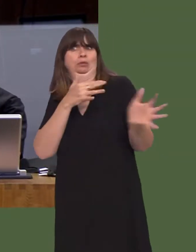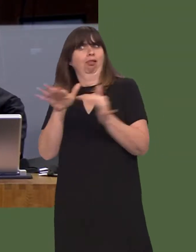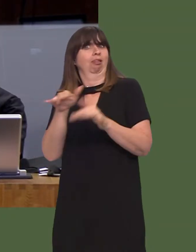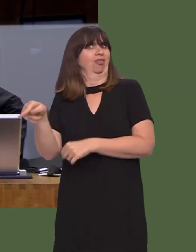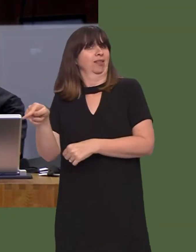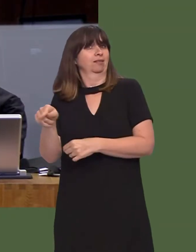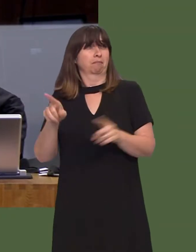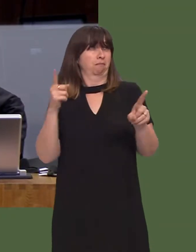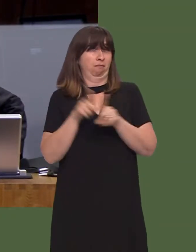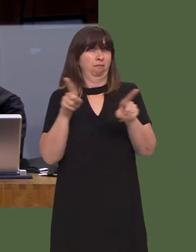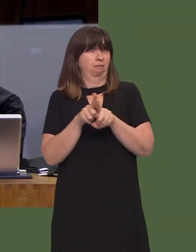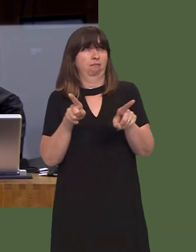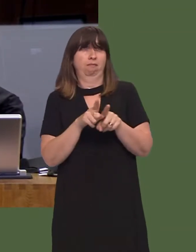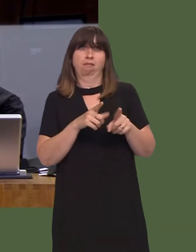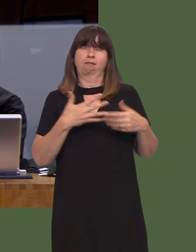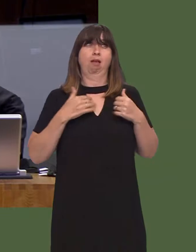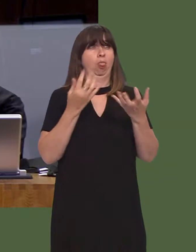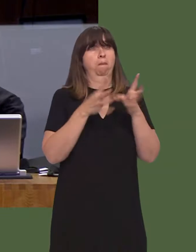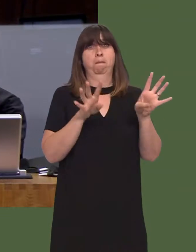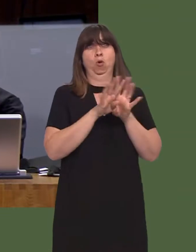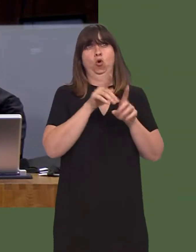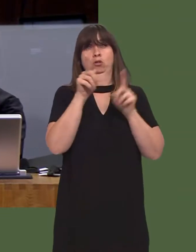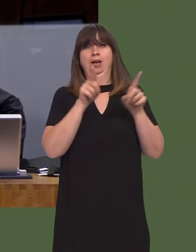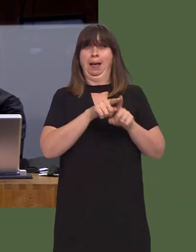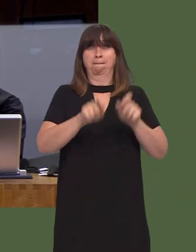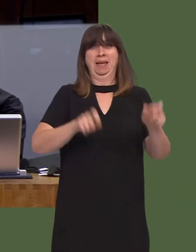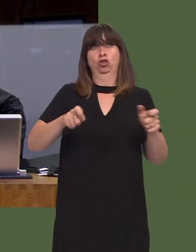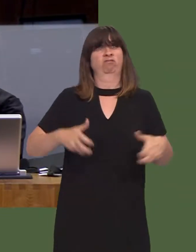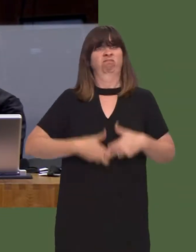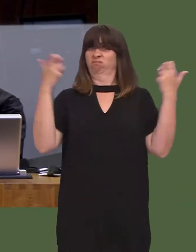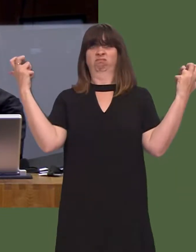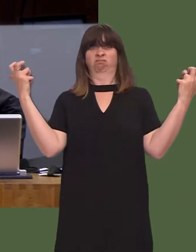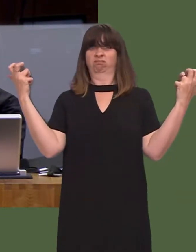there will be huge anger among key members of the health board and patients who use that